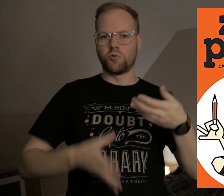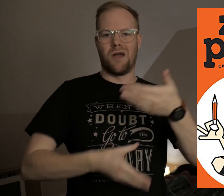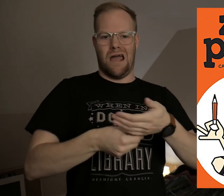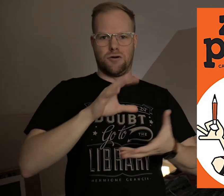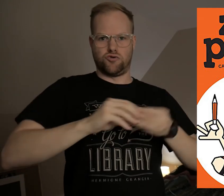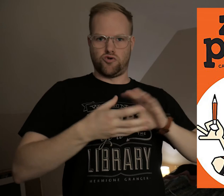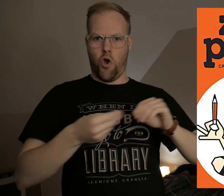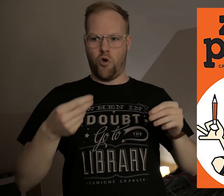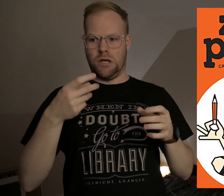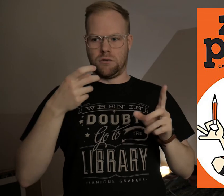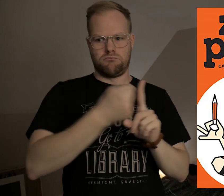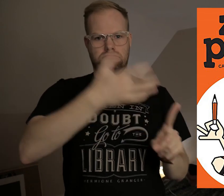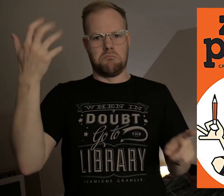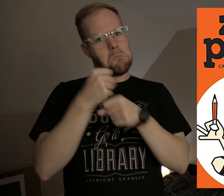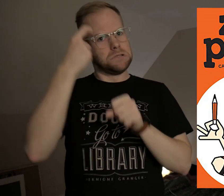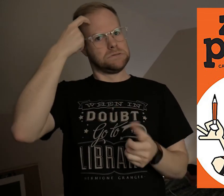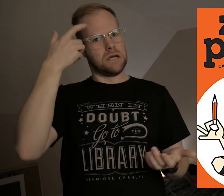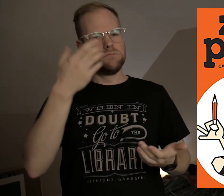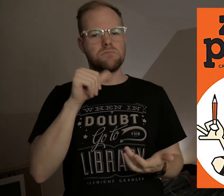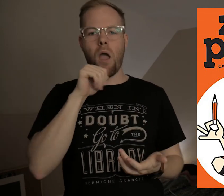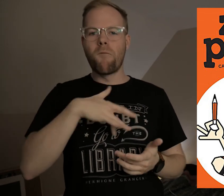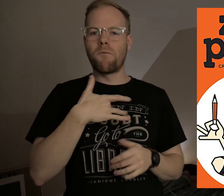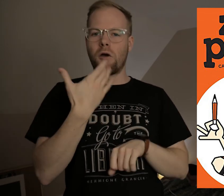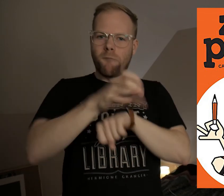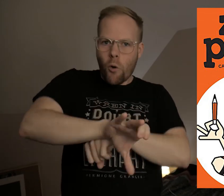add a story to them that makes sense, and doesn’t feel forced at all.